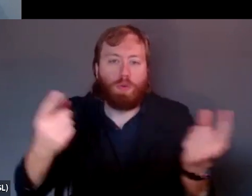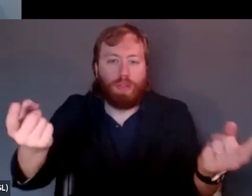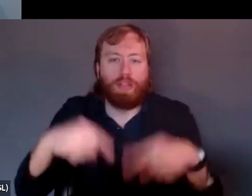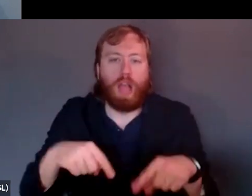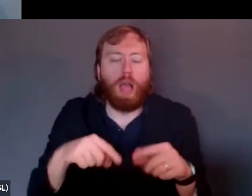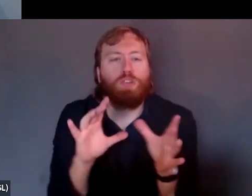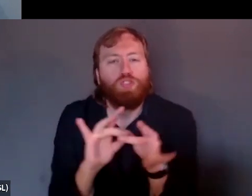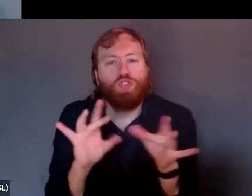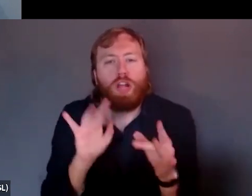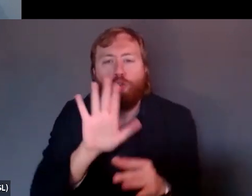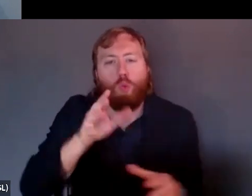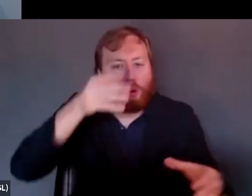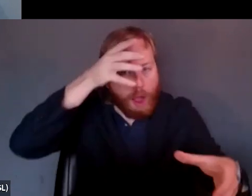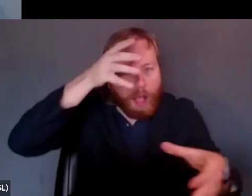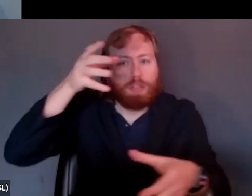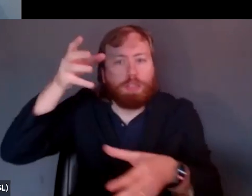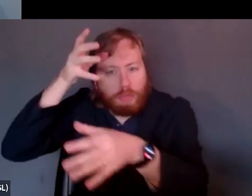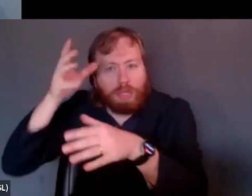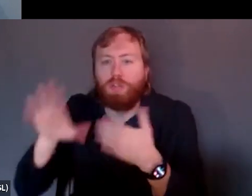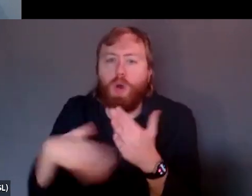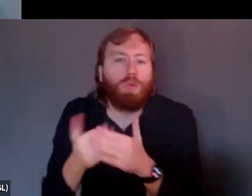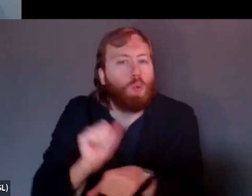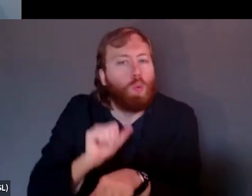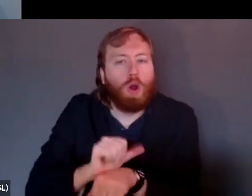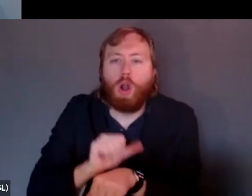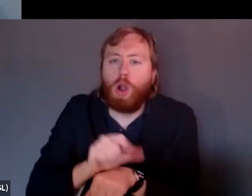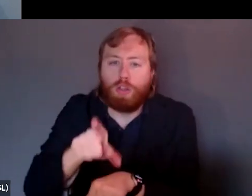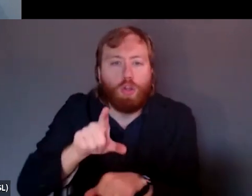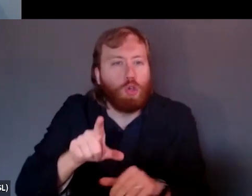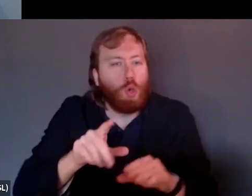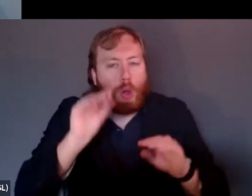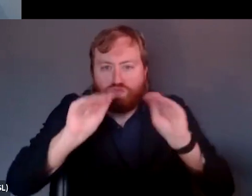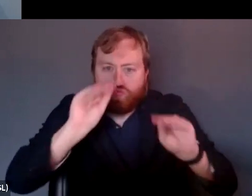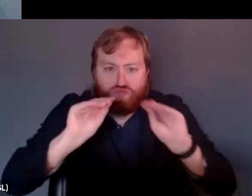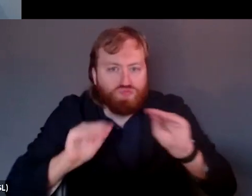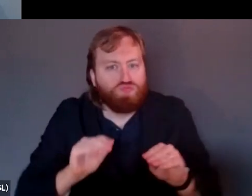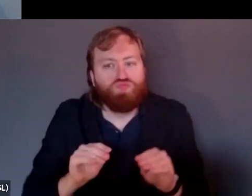all the effort that you have put into this website continues to be so apparent to me.